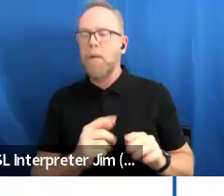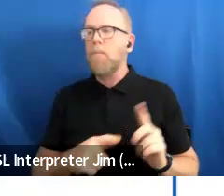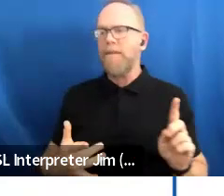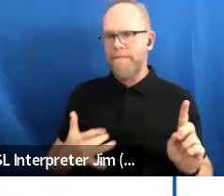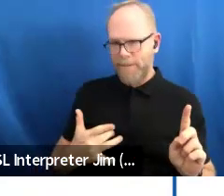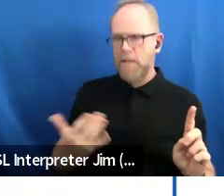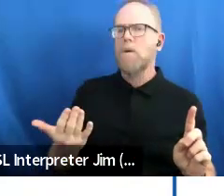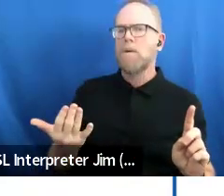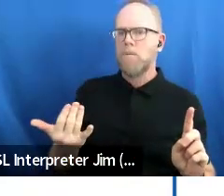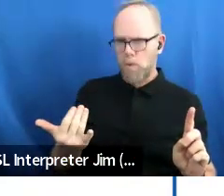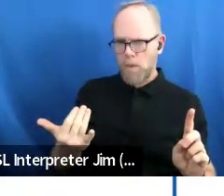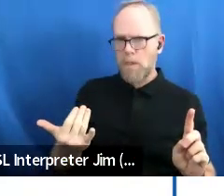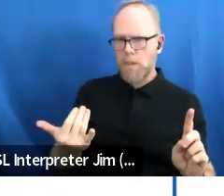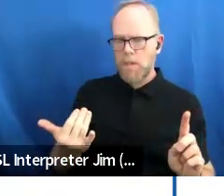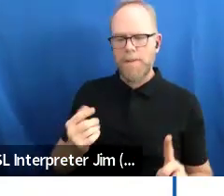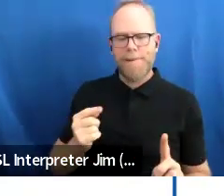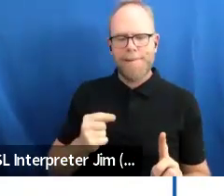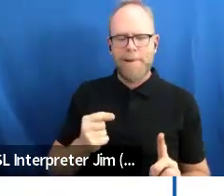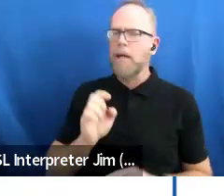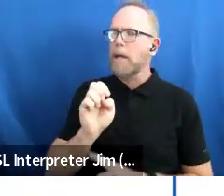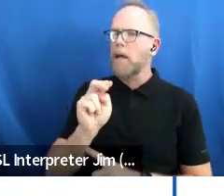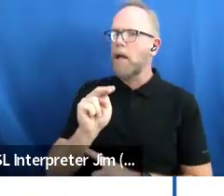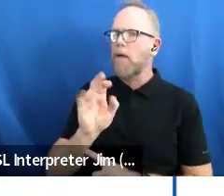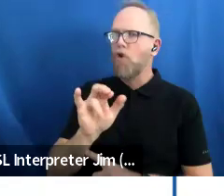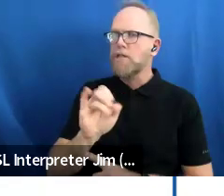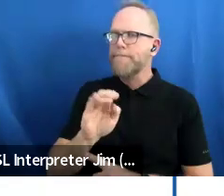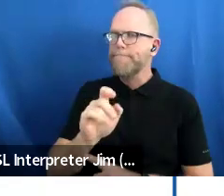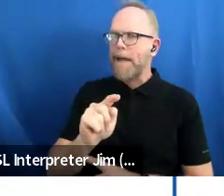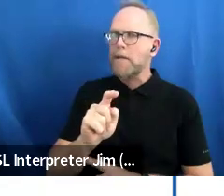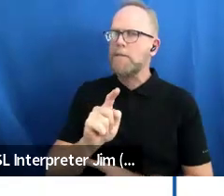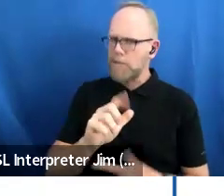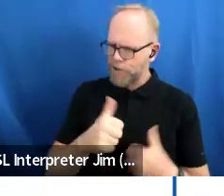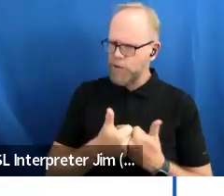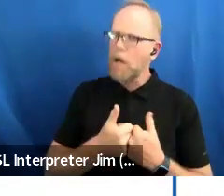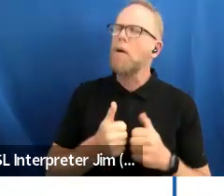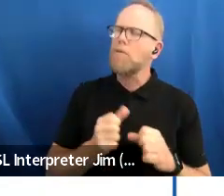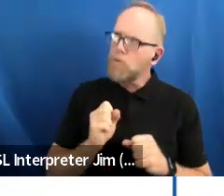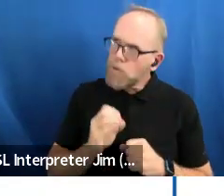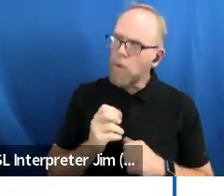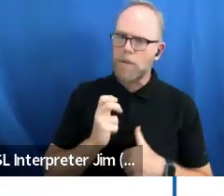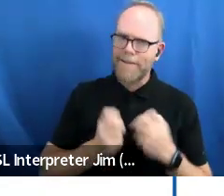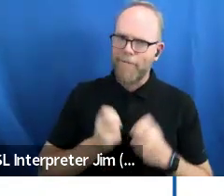why is enforcement so difficult? JAN GARRETT: Well, Sonya can weigh in, too.